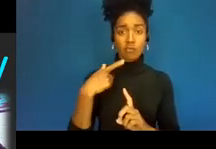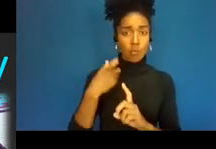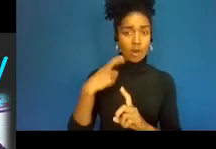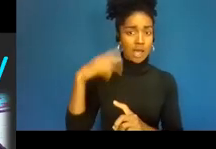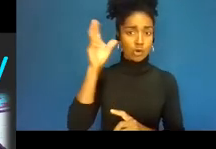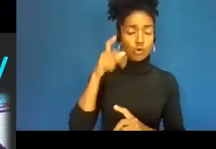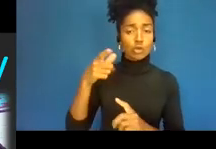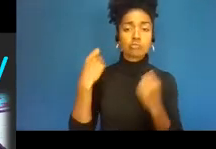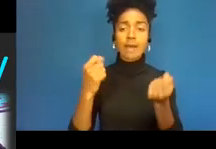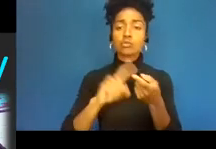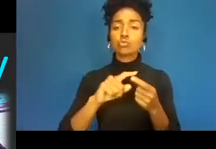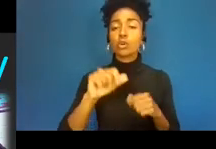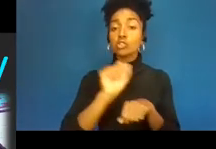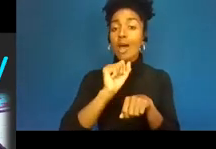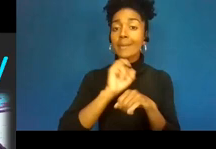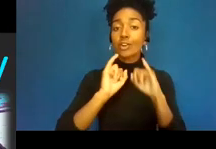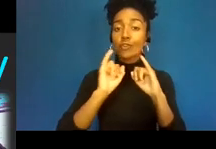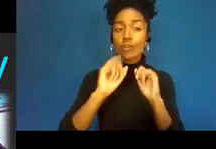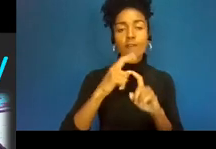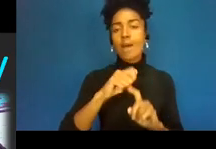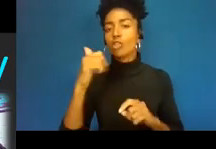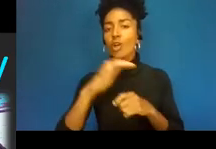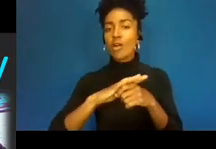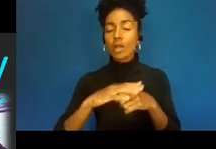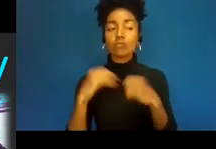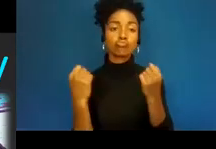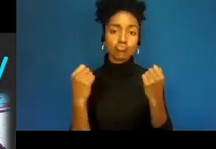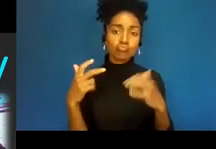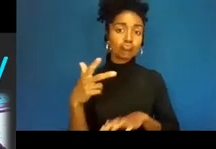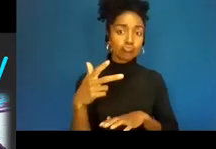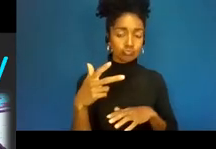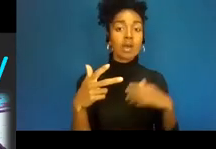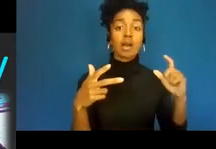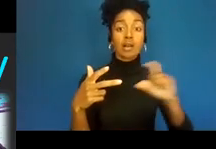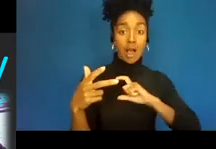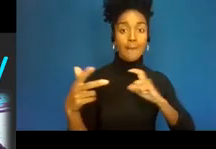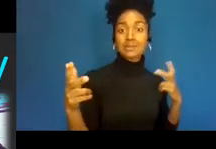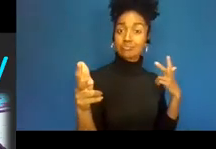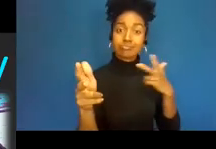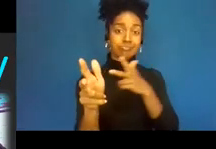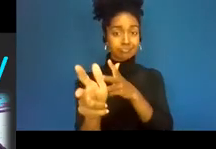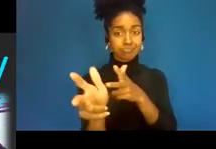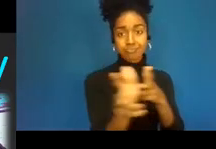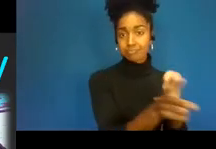when she was stopped by police for a minor concern in traffic.